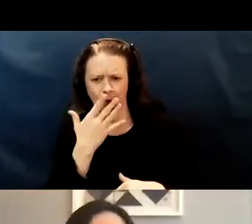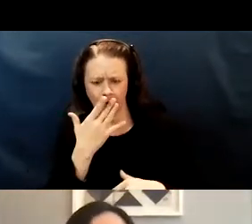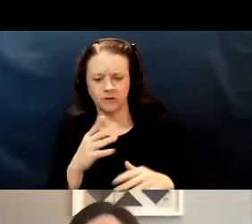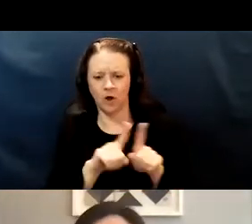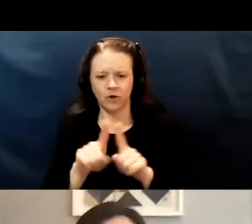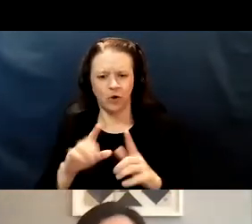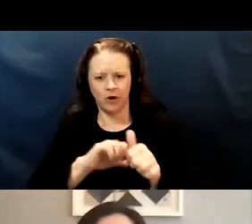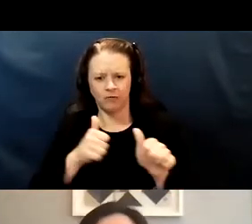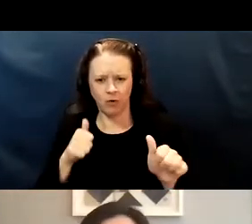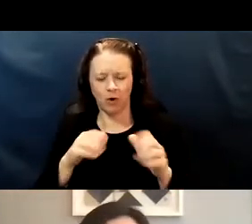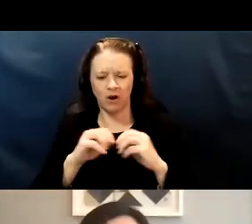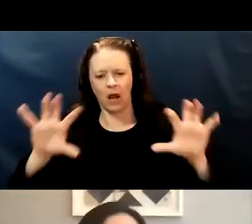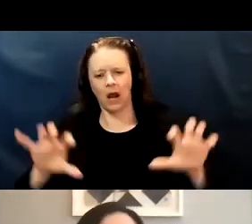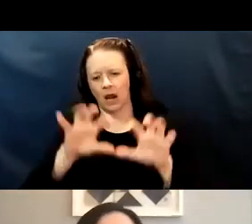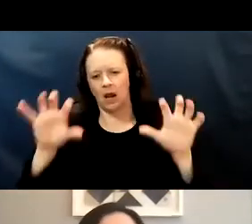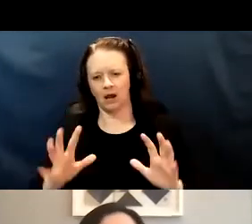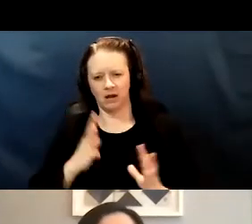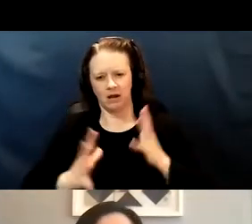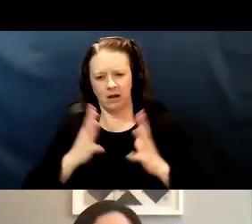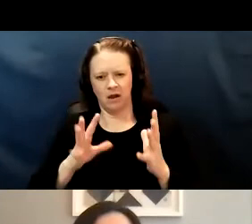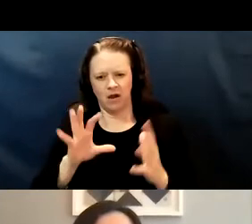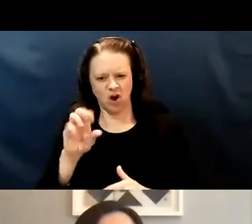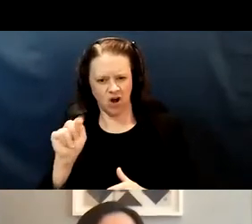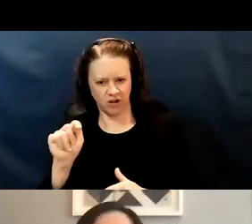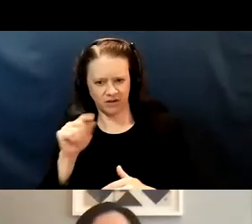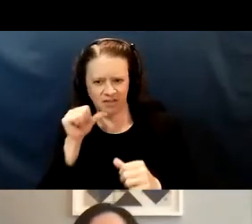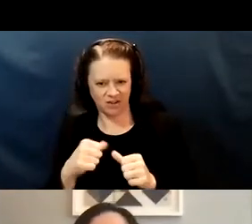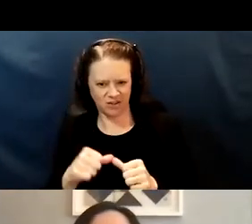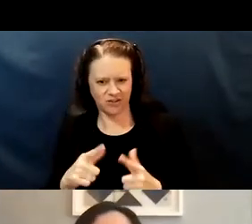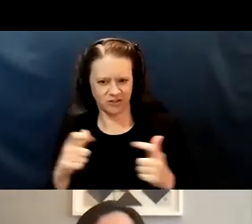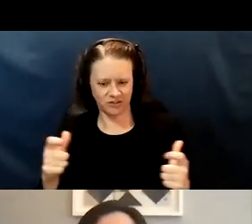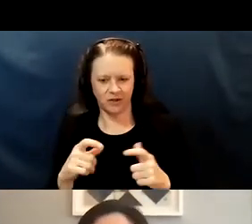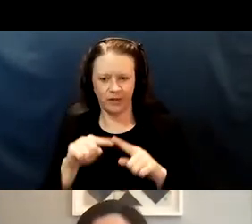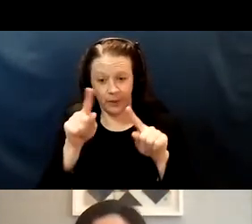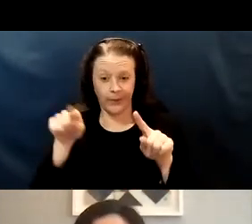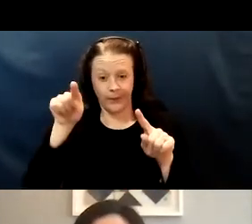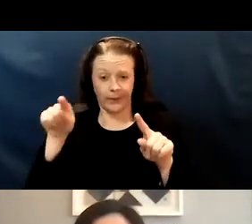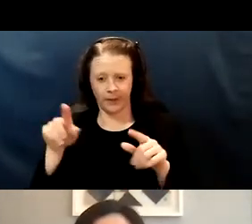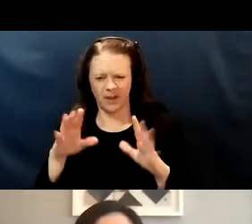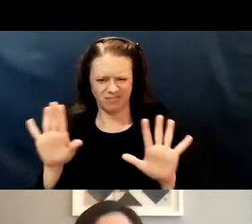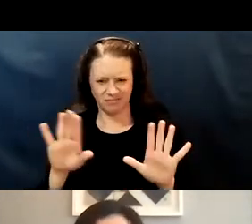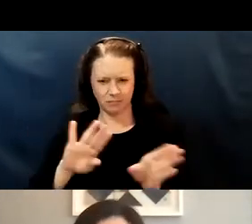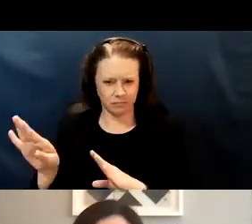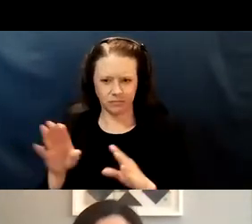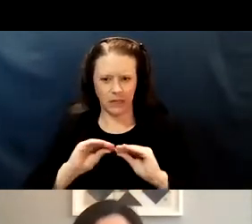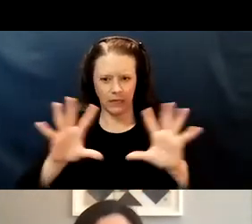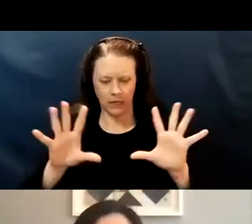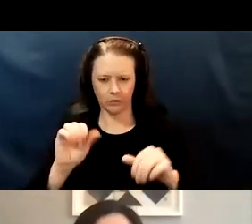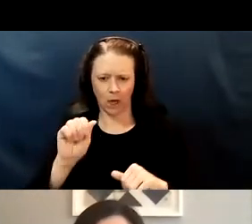specialty, flowery fonts. And you also can use an online color contrast checker. There's a link here in this PowerPoint that